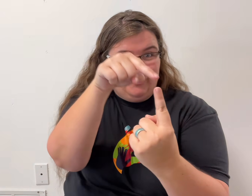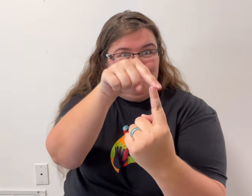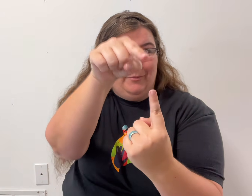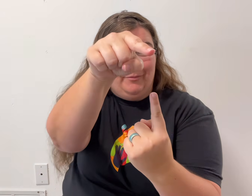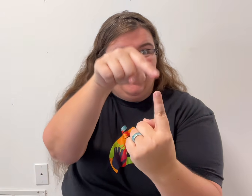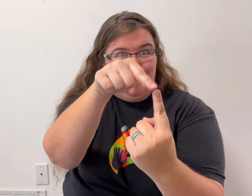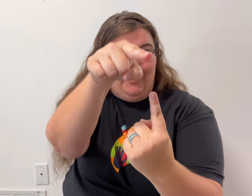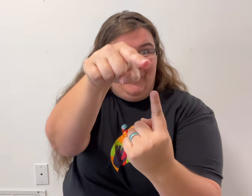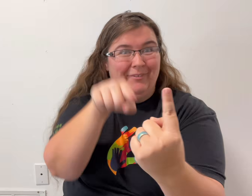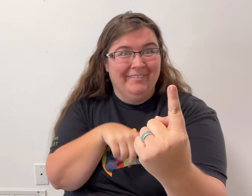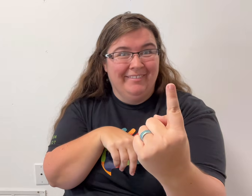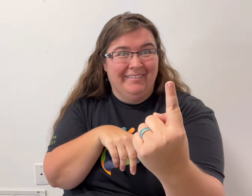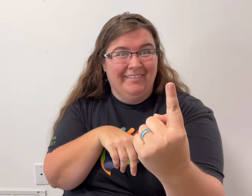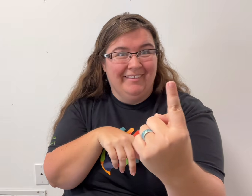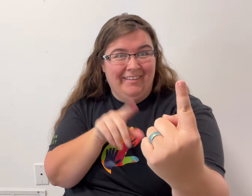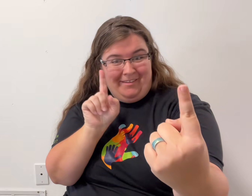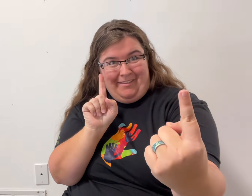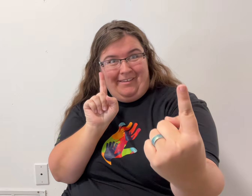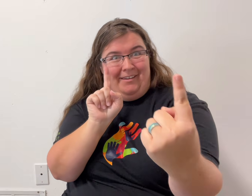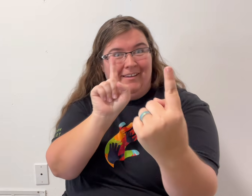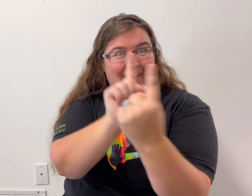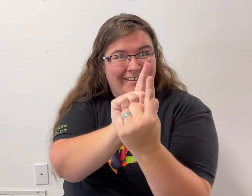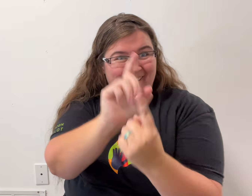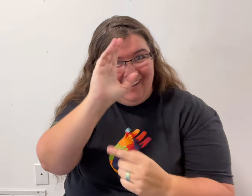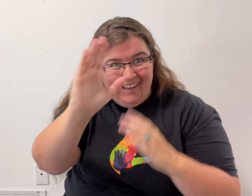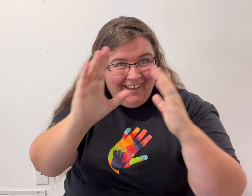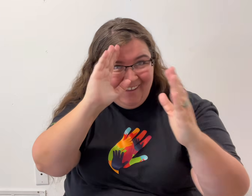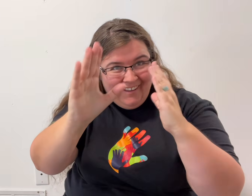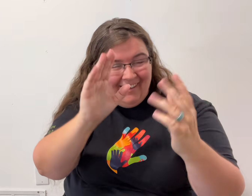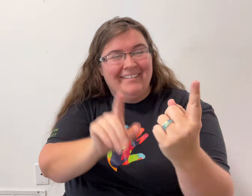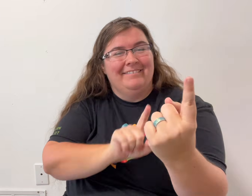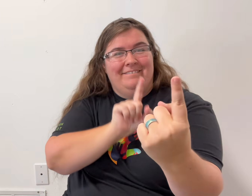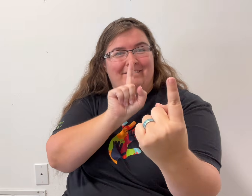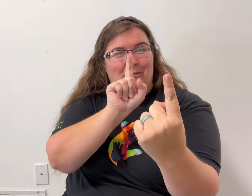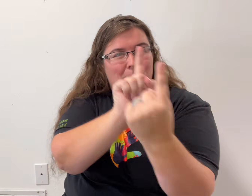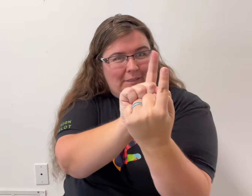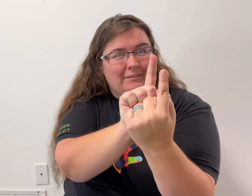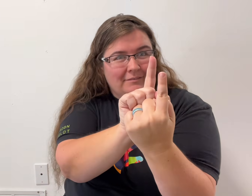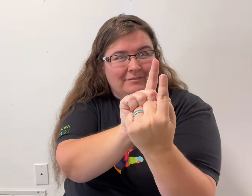(this finger is you) We meet and say hi.